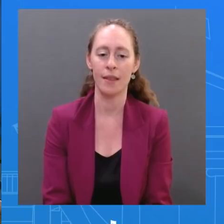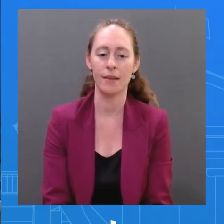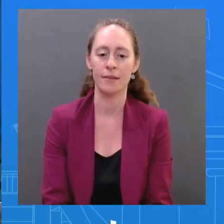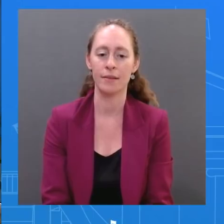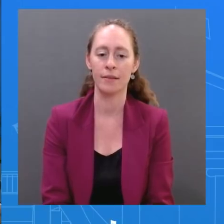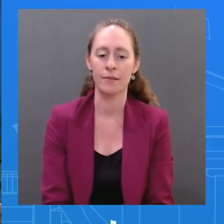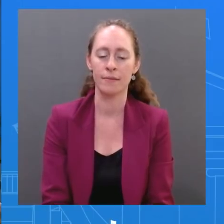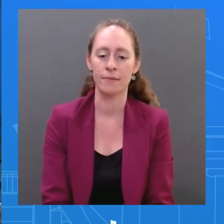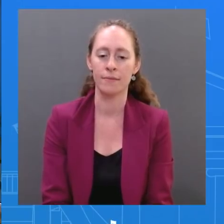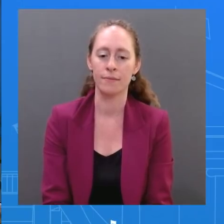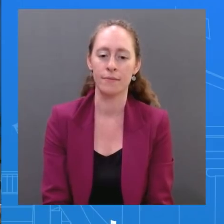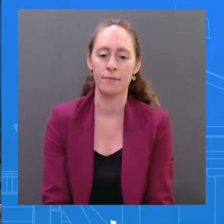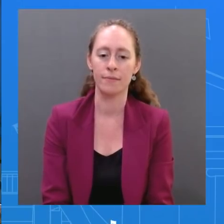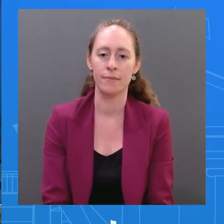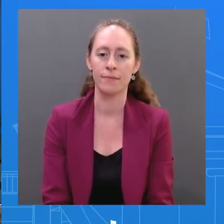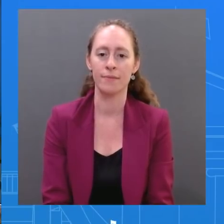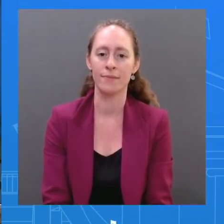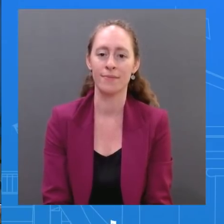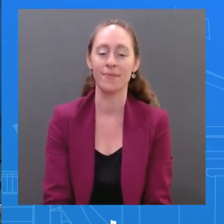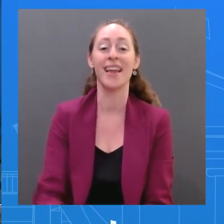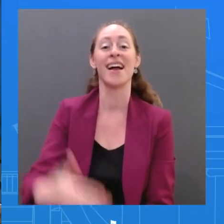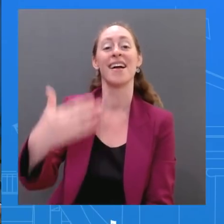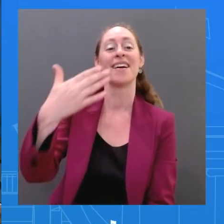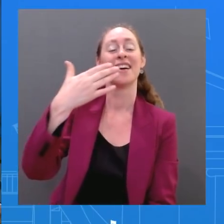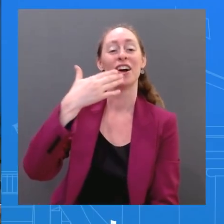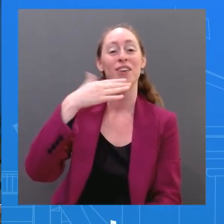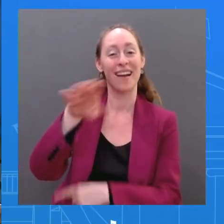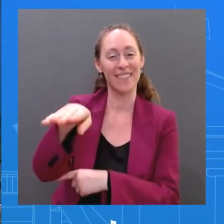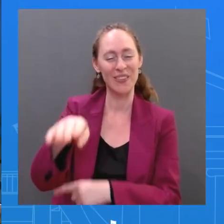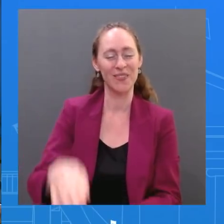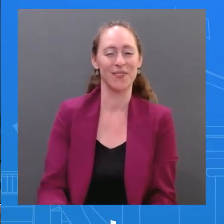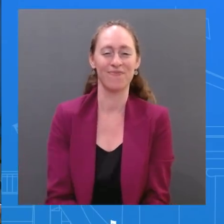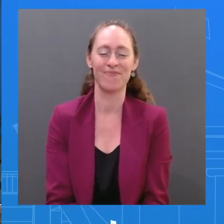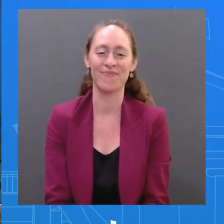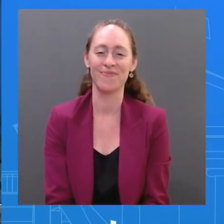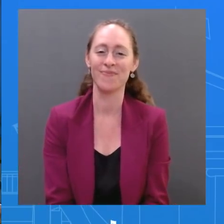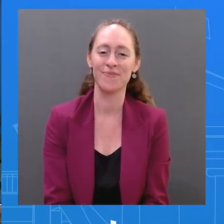Ms. Jean-Pierre: Good afternoon, everybody. I'm sorry it took me a couple more -- less [more] than a two-minute warning;